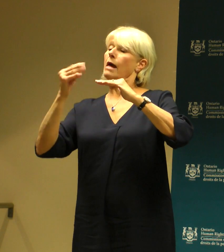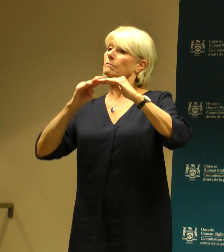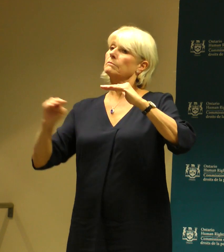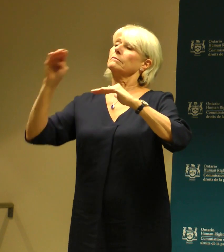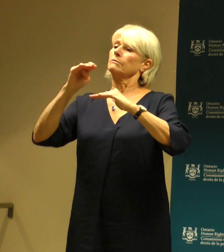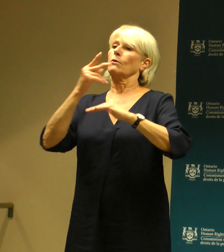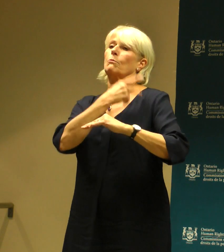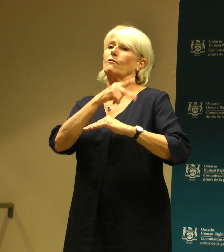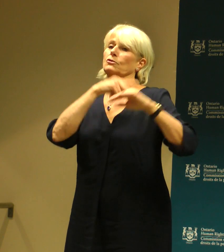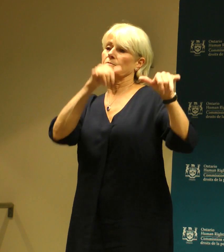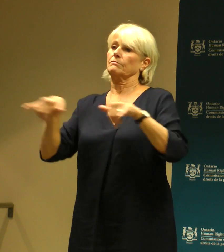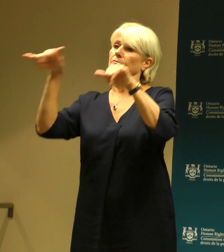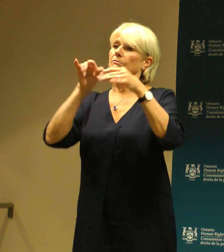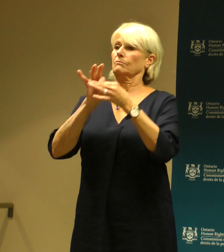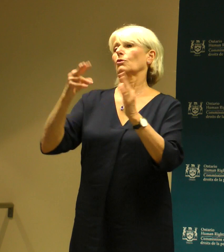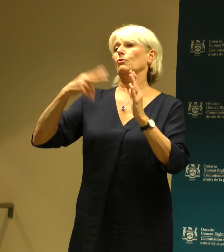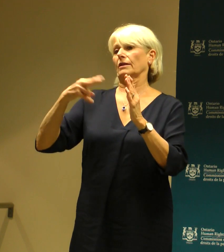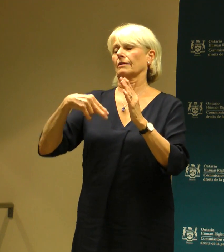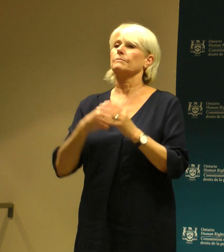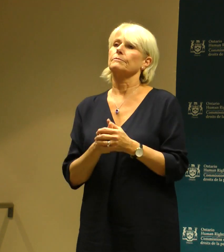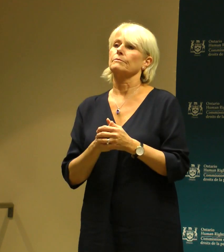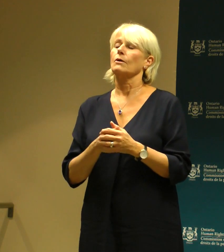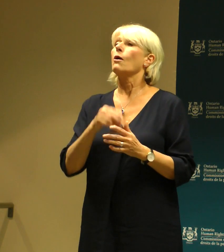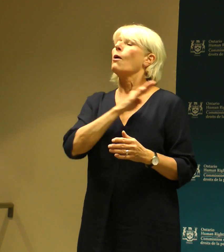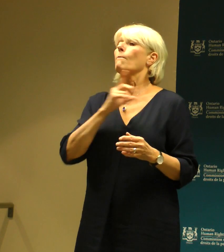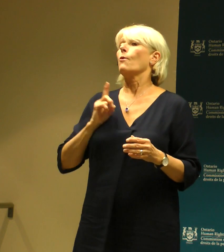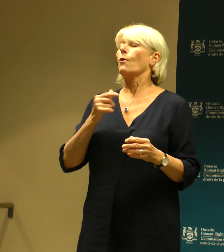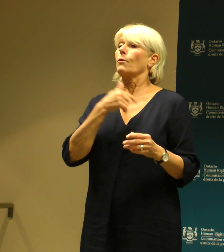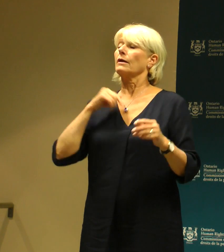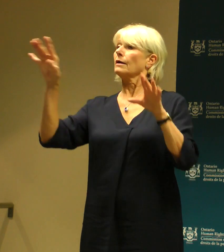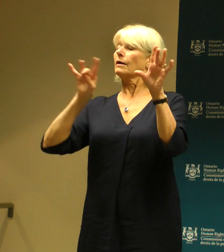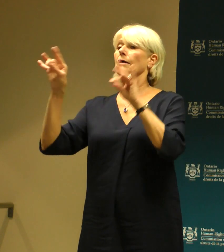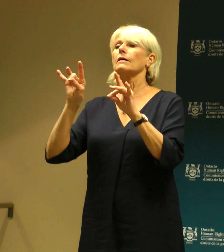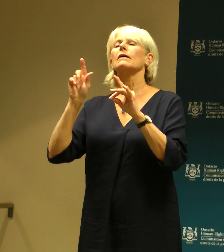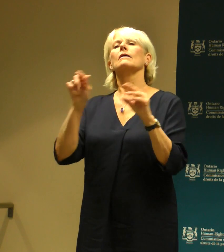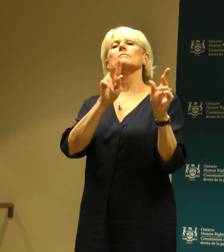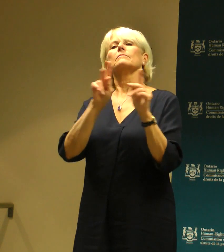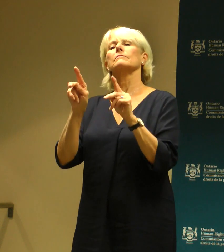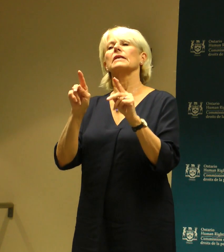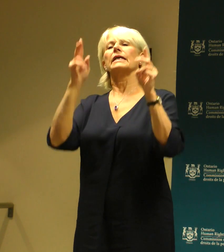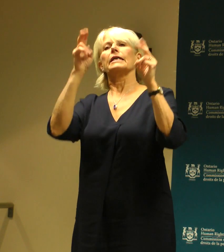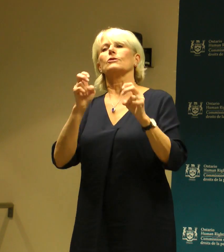the provincial standard for reading. The boards we have selected are representative of issues that are